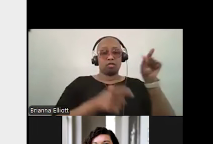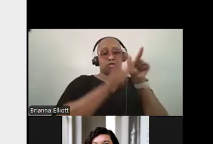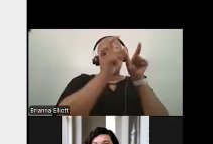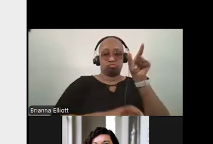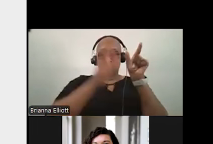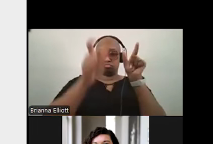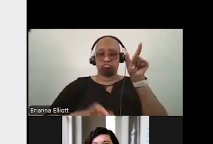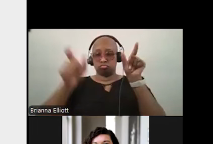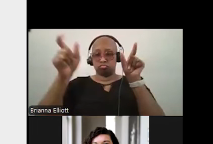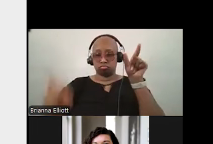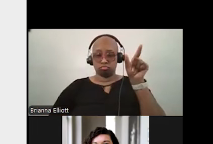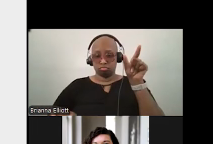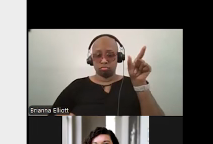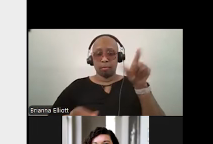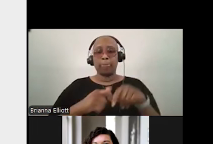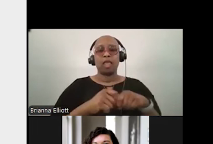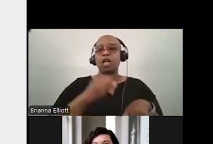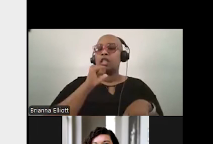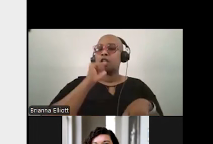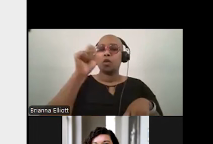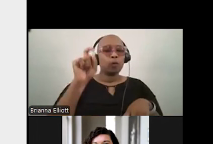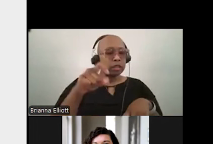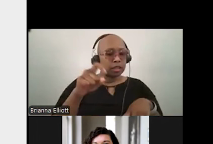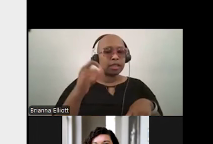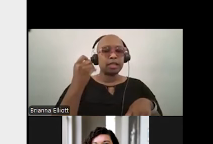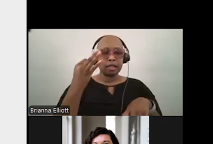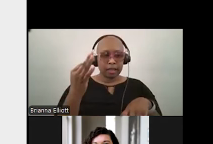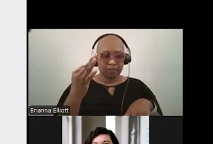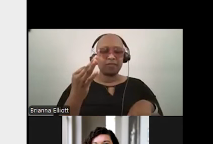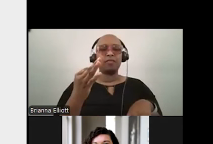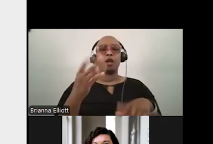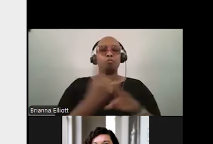they're properly tagged and they're interactive in that way. Screen readers know how to announce